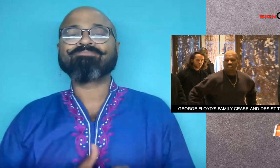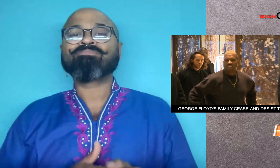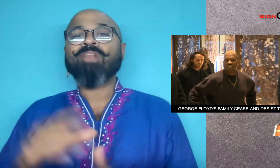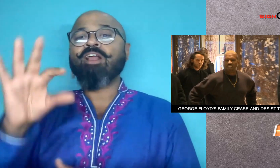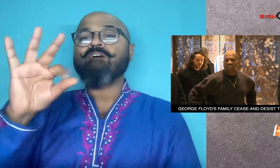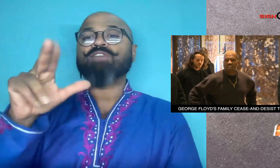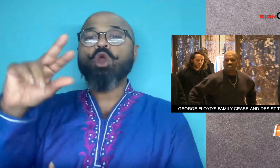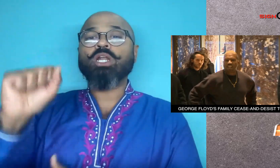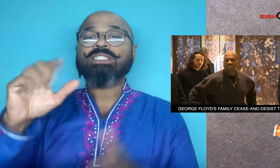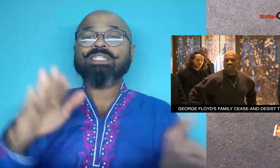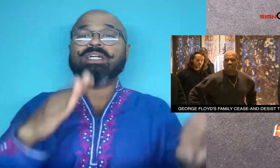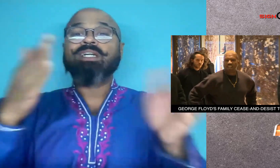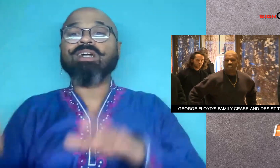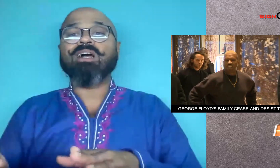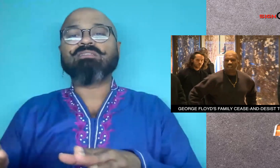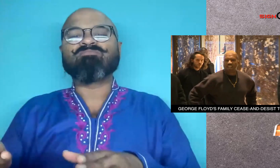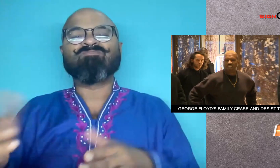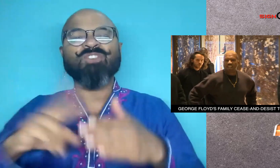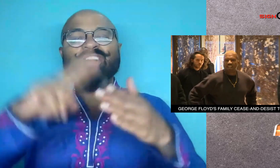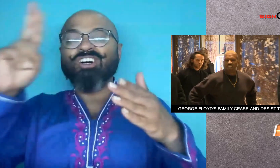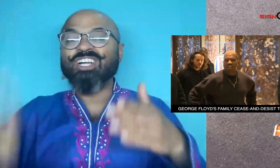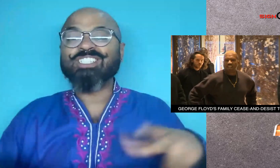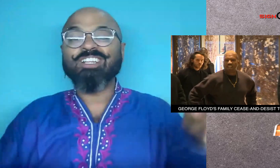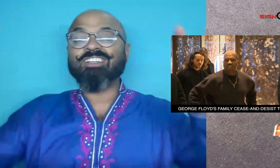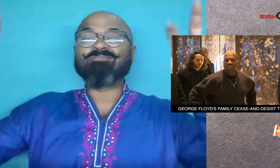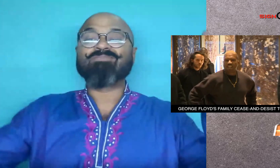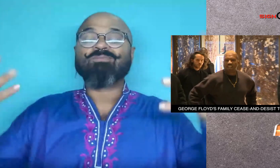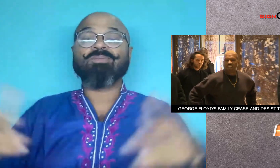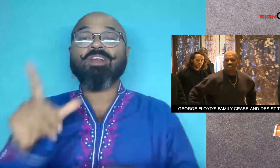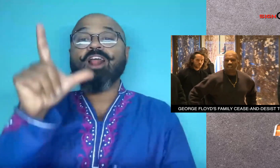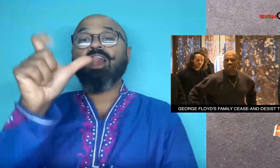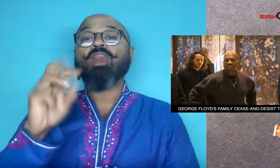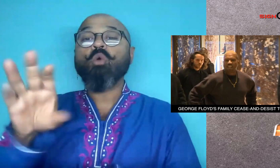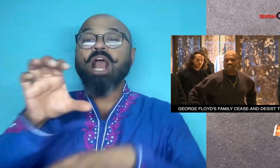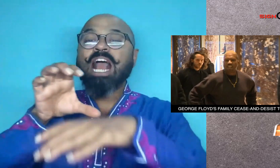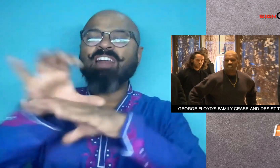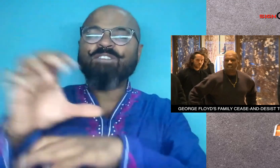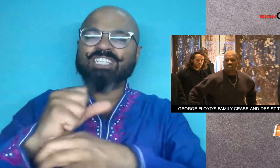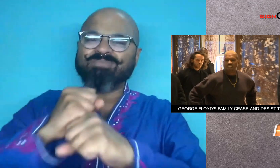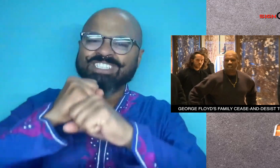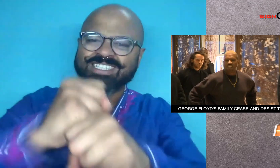And according to the testimony of the medical examiner who performed the autopsy -- Floyd's